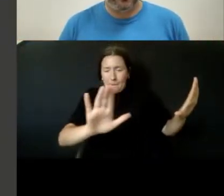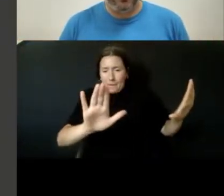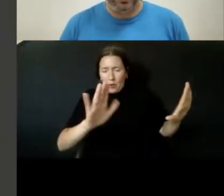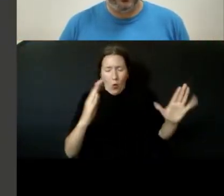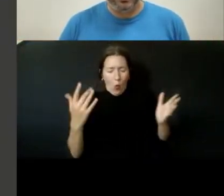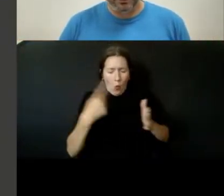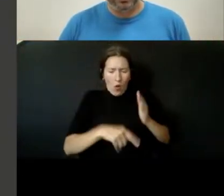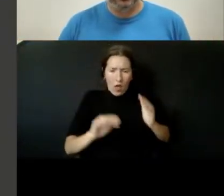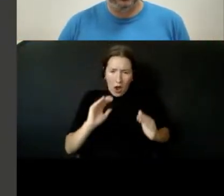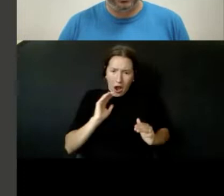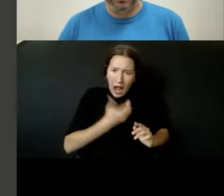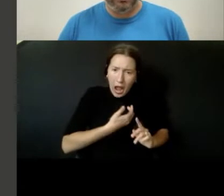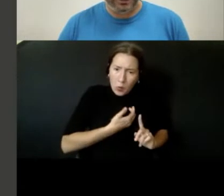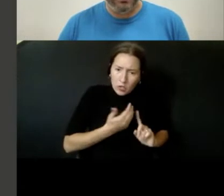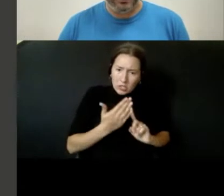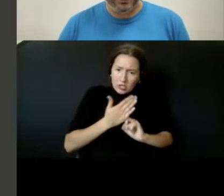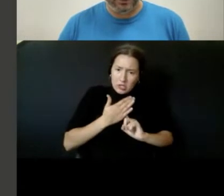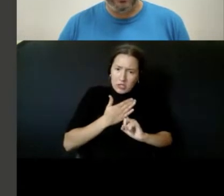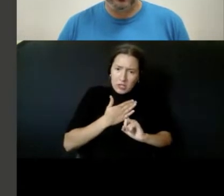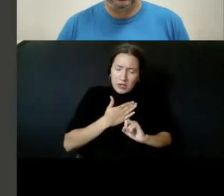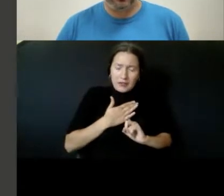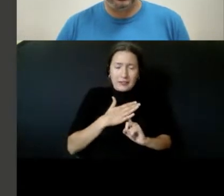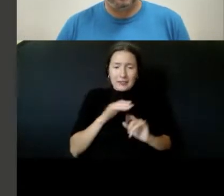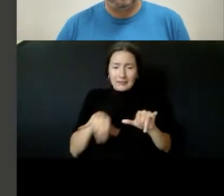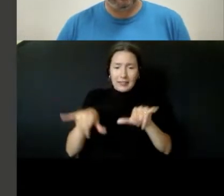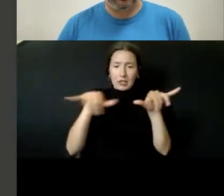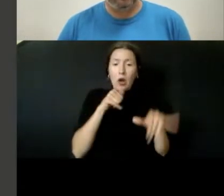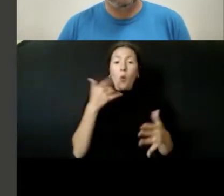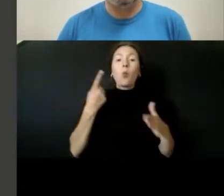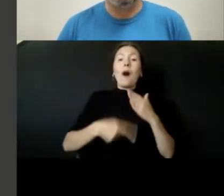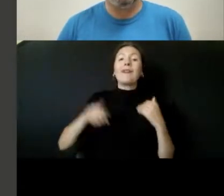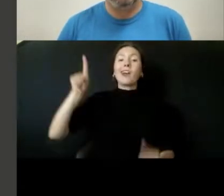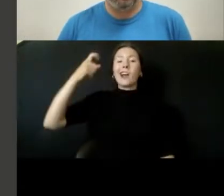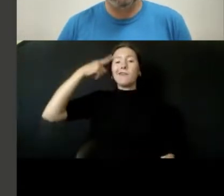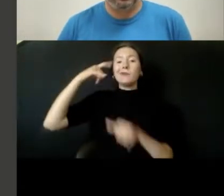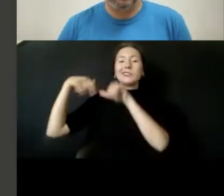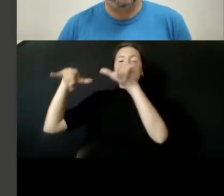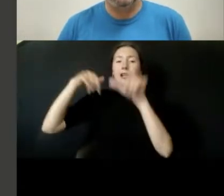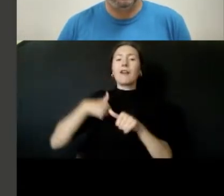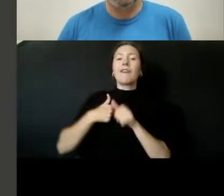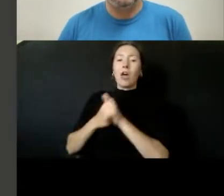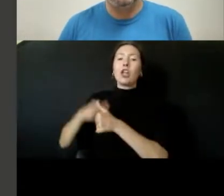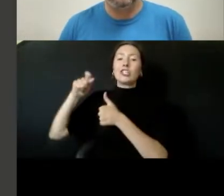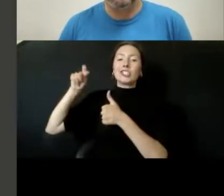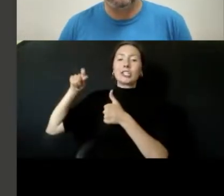in the storyboard phase and we're going to get that approved early on not wait until the end so